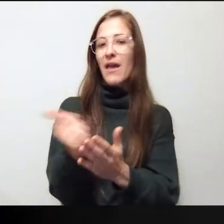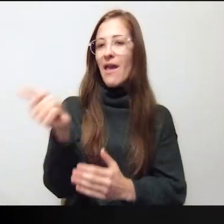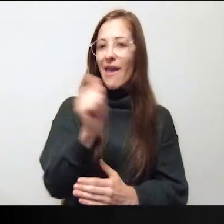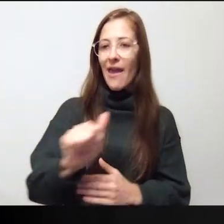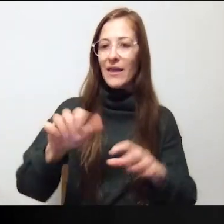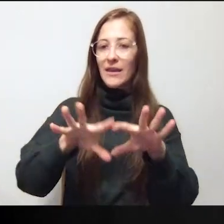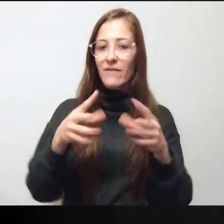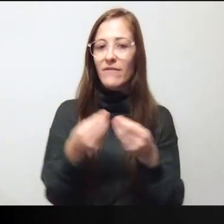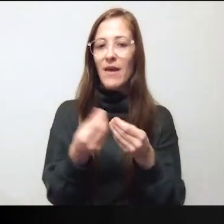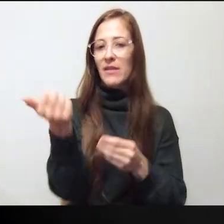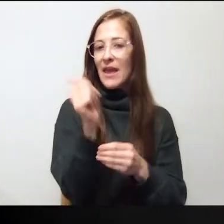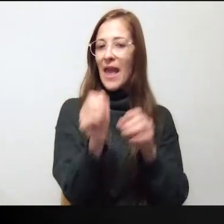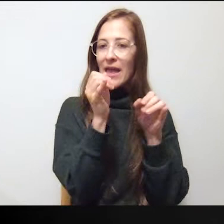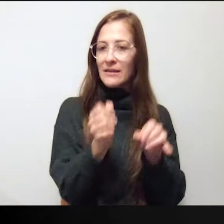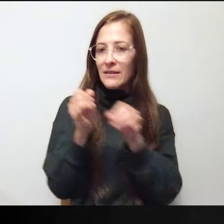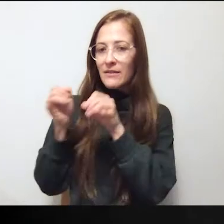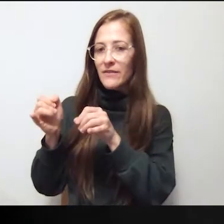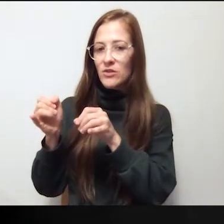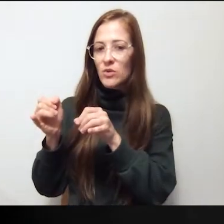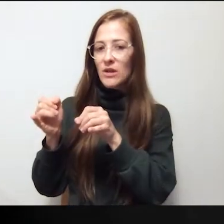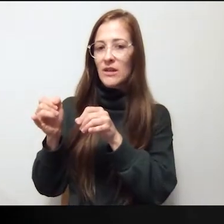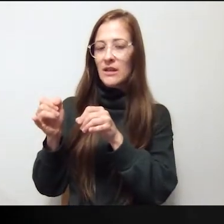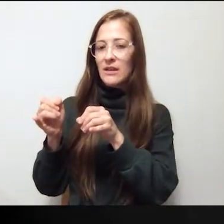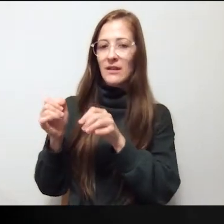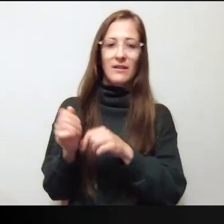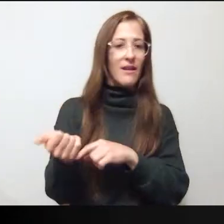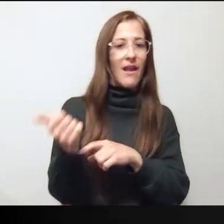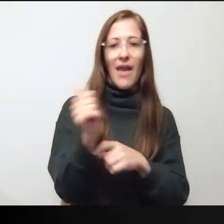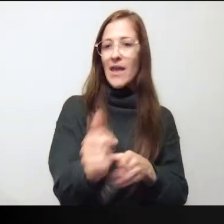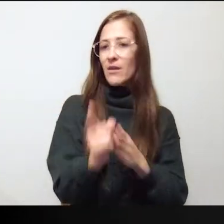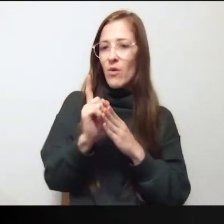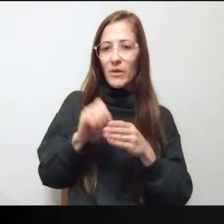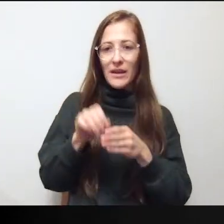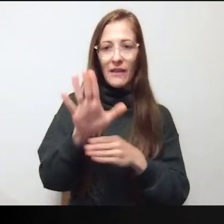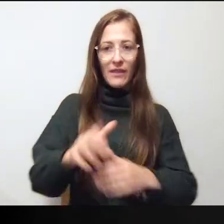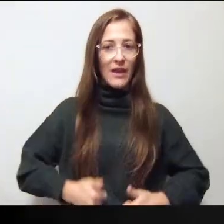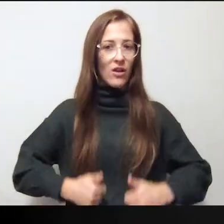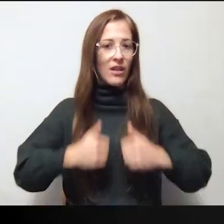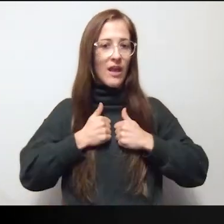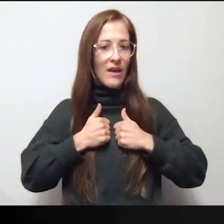any individual who is at any point in their life. You know, we're looking at,